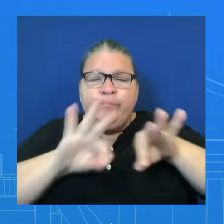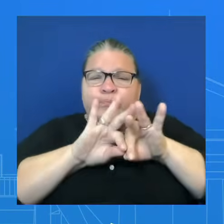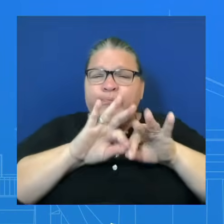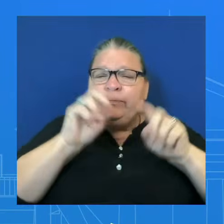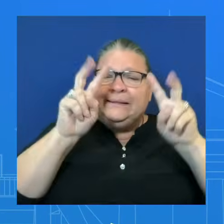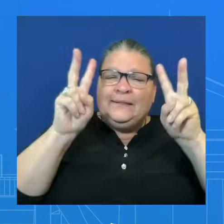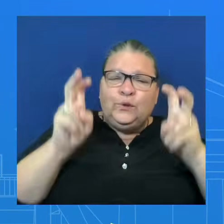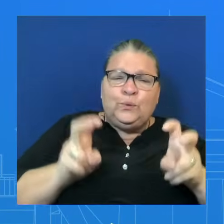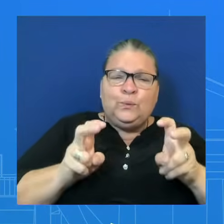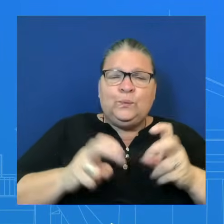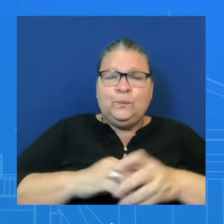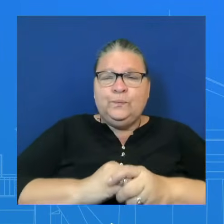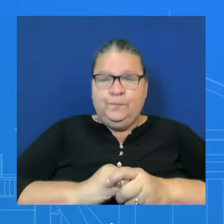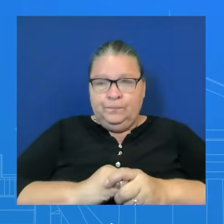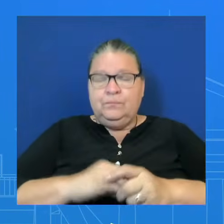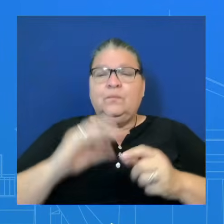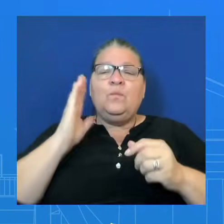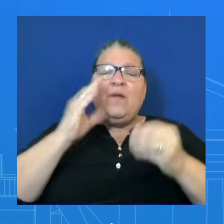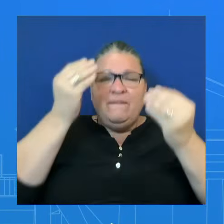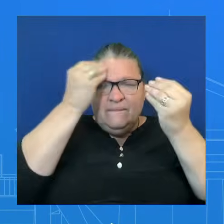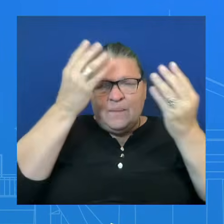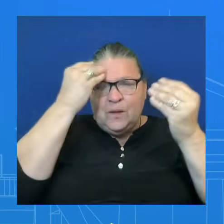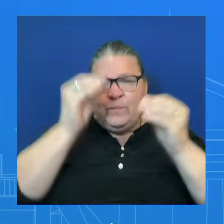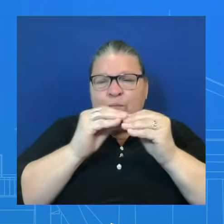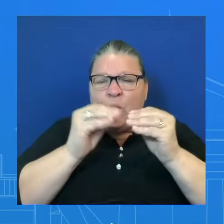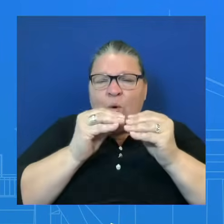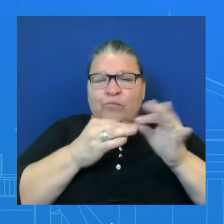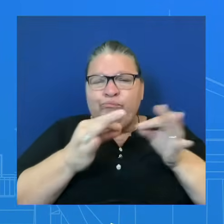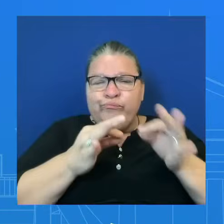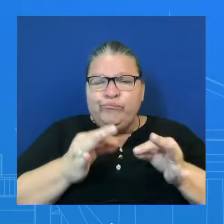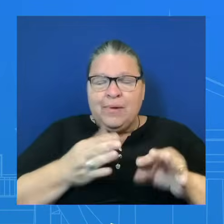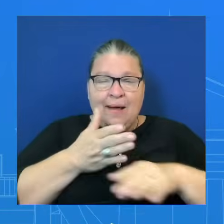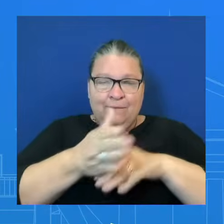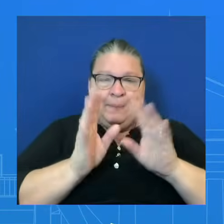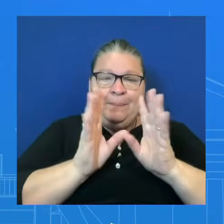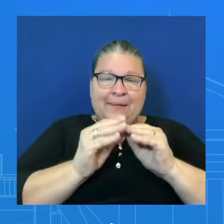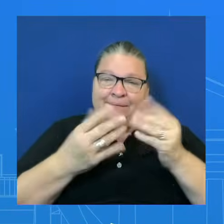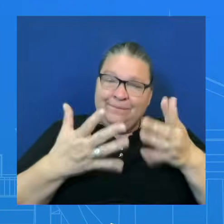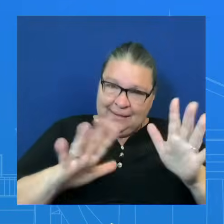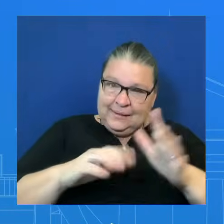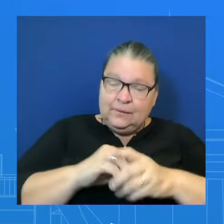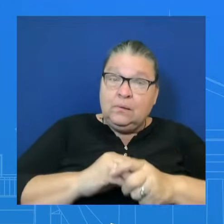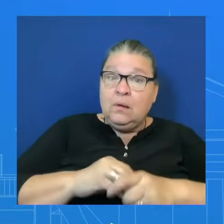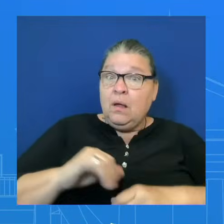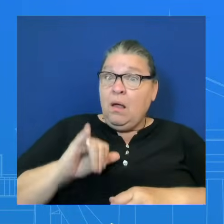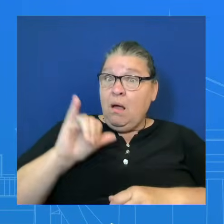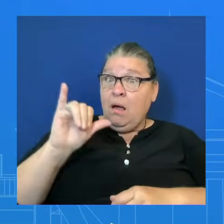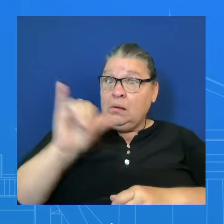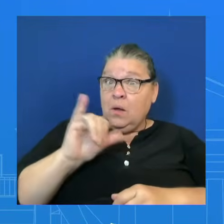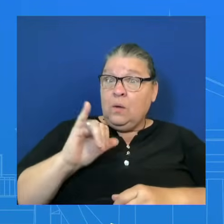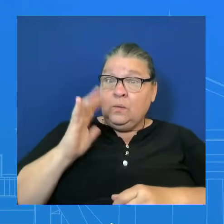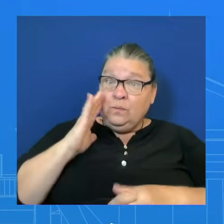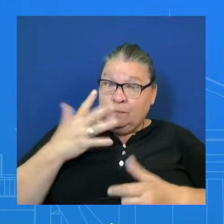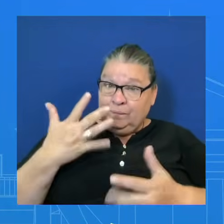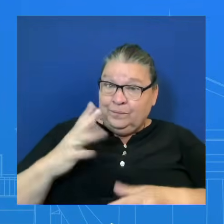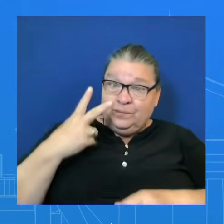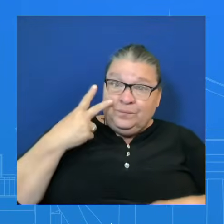I'd also just like to highlight, quickly, as you've from the Departments of Treasury and State, the United States is now taking additional action